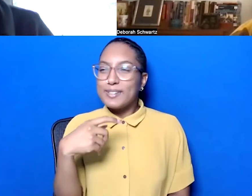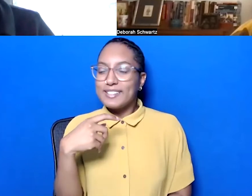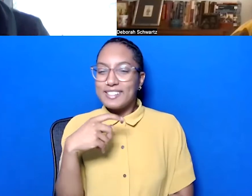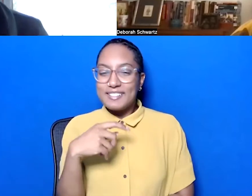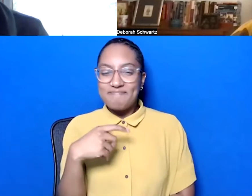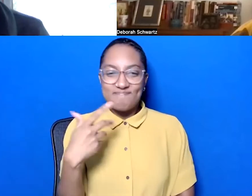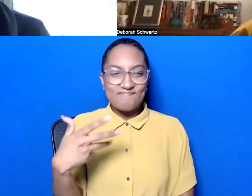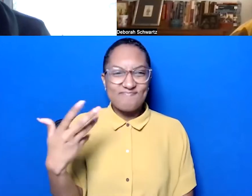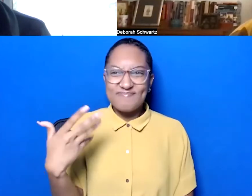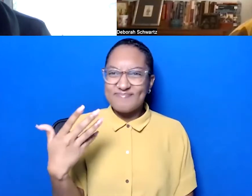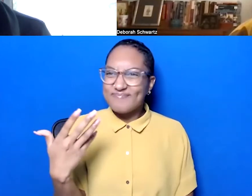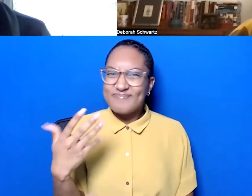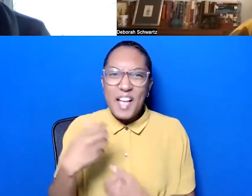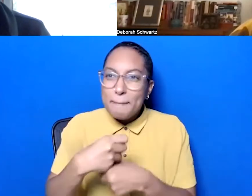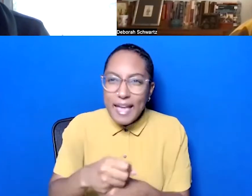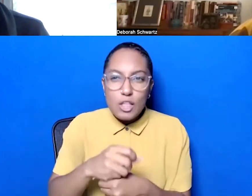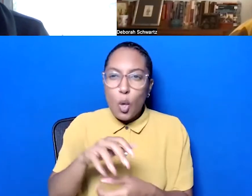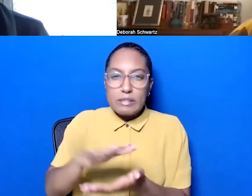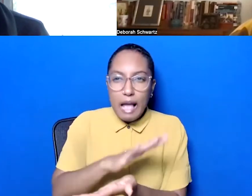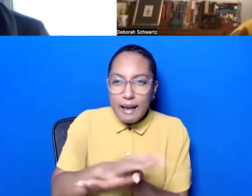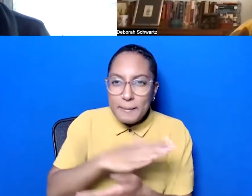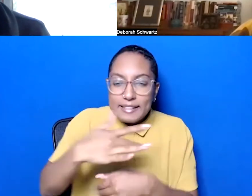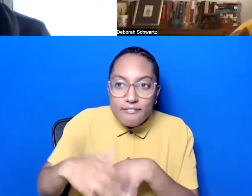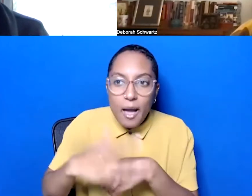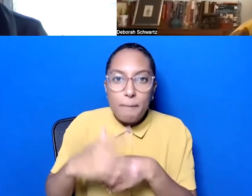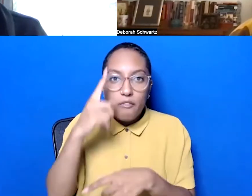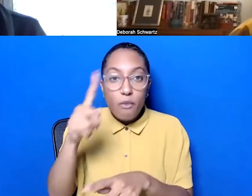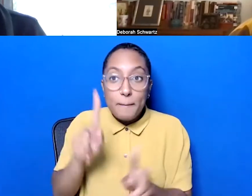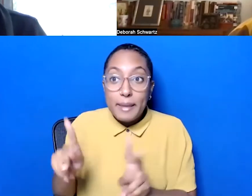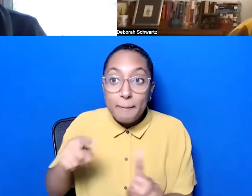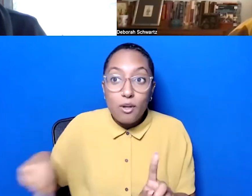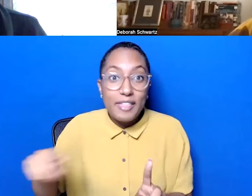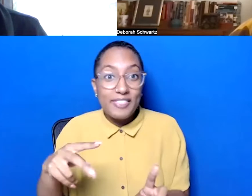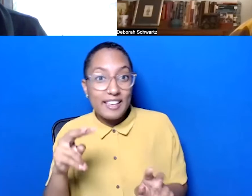um available to the public, making the public aware. It seems that popular